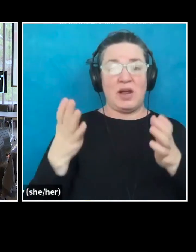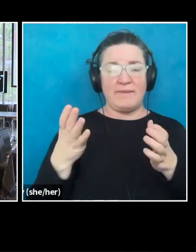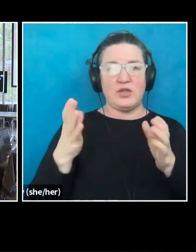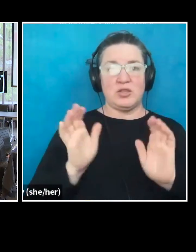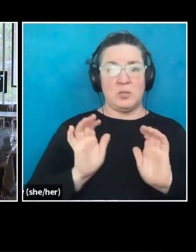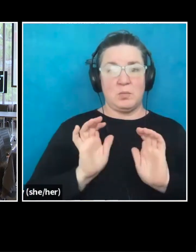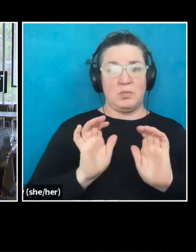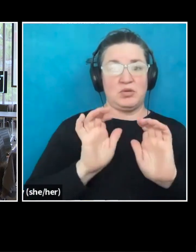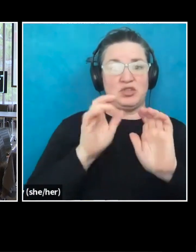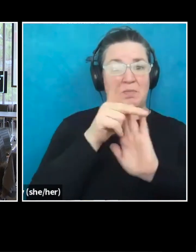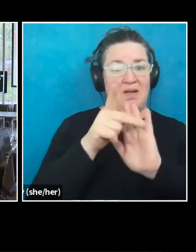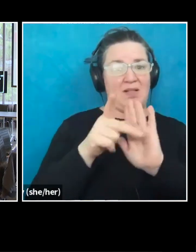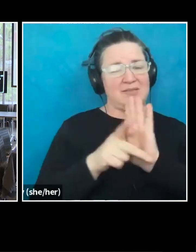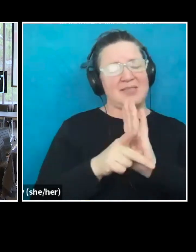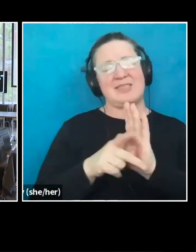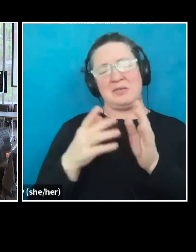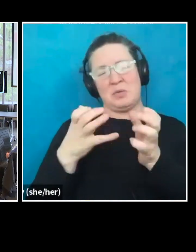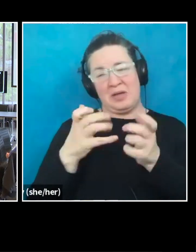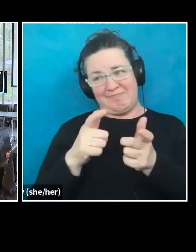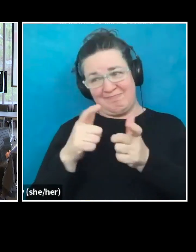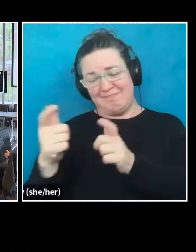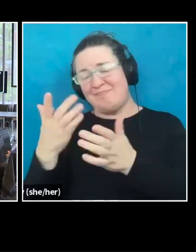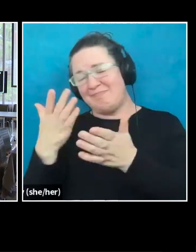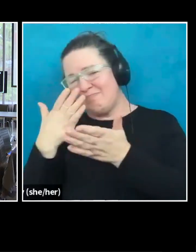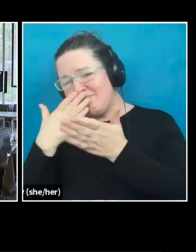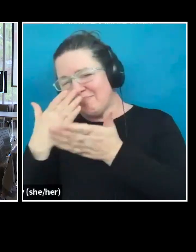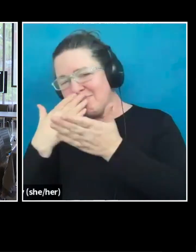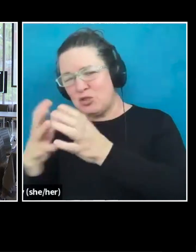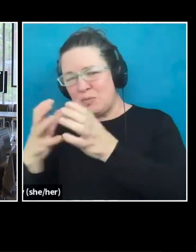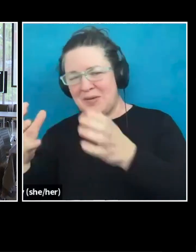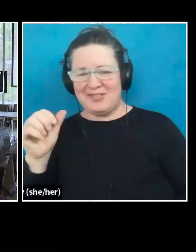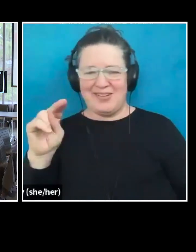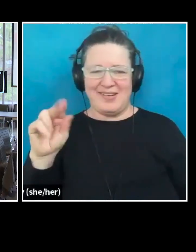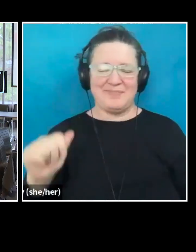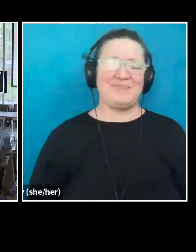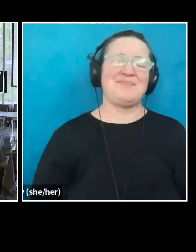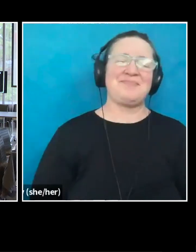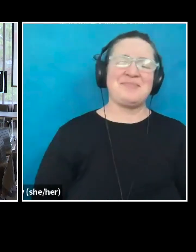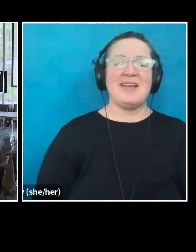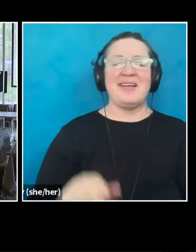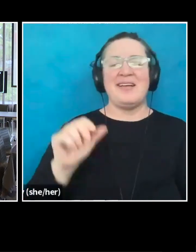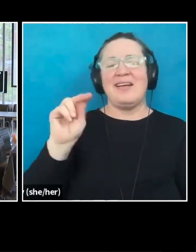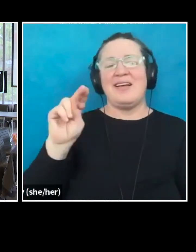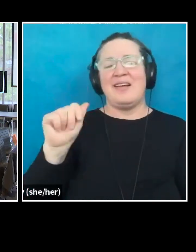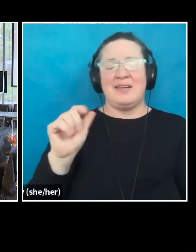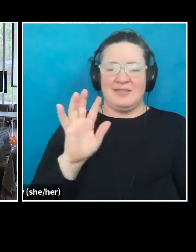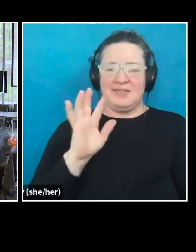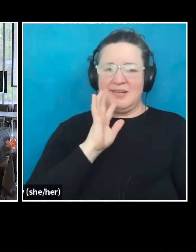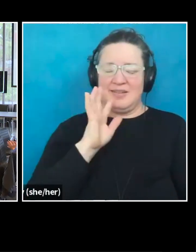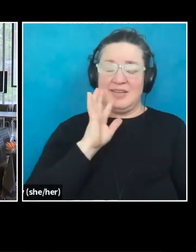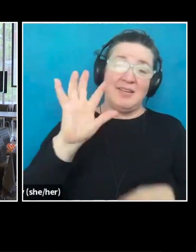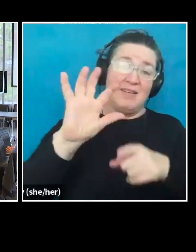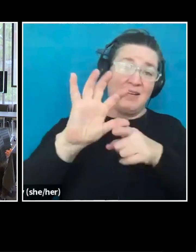Anna Zivarts. Thanks. There we go. Awesome. Um, and apologies I couldn't be here this morning.